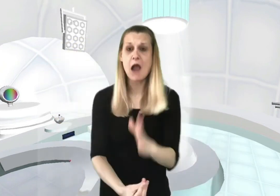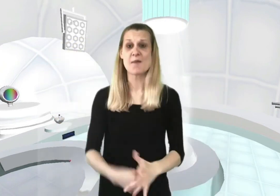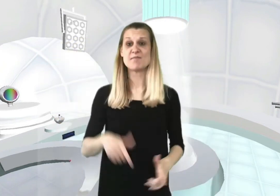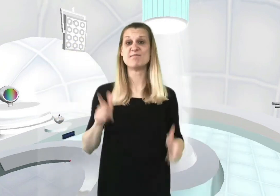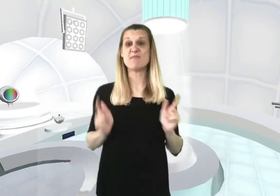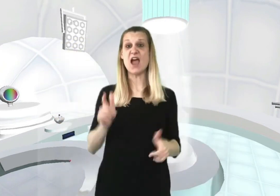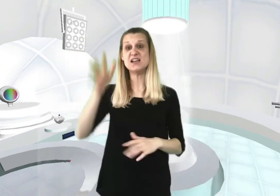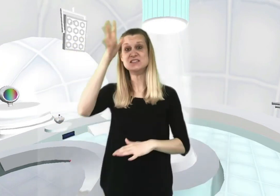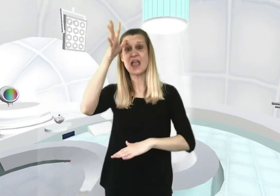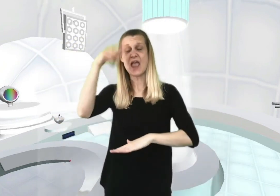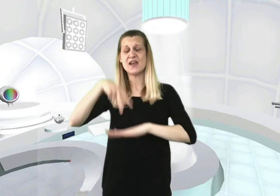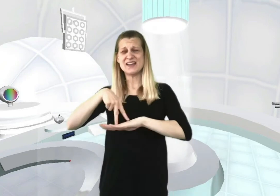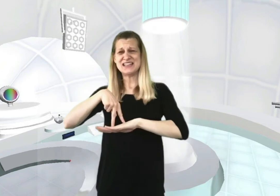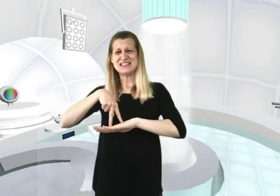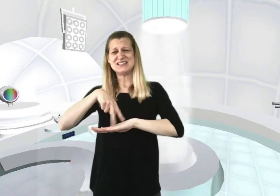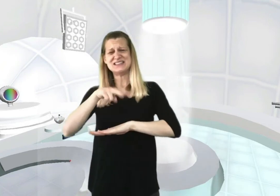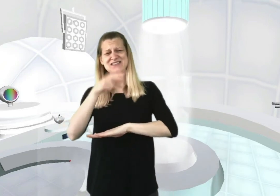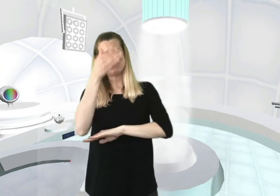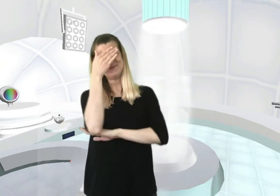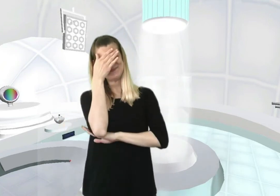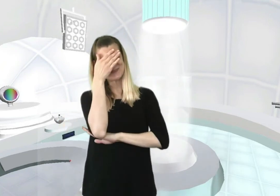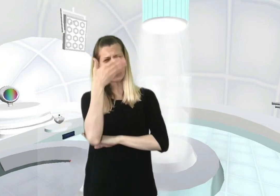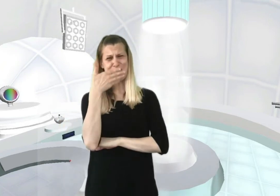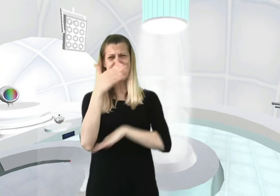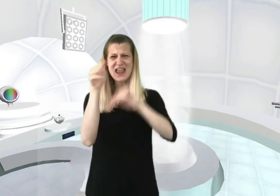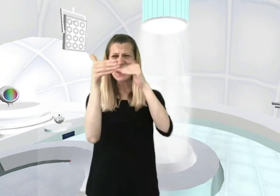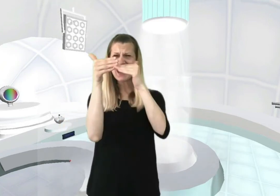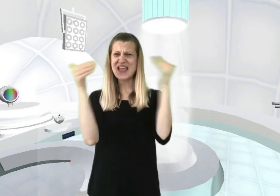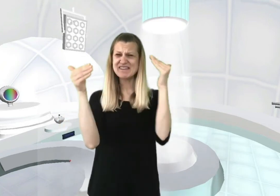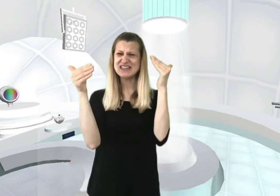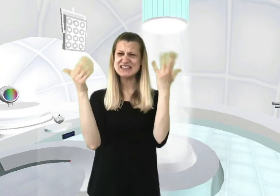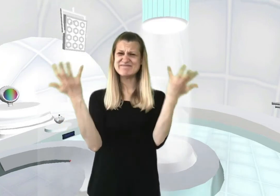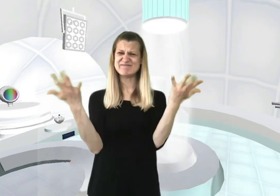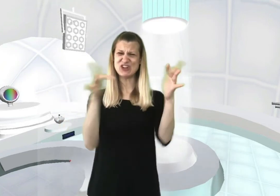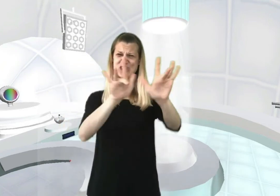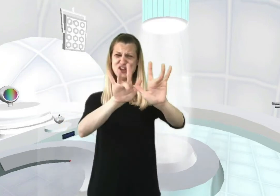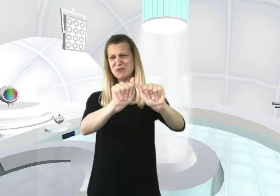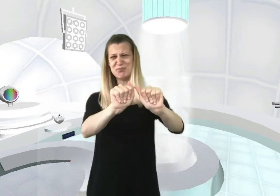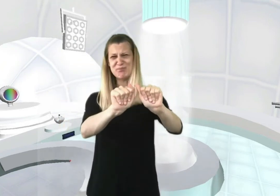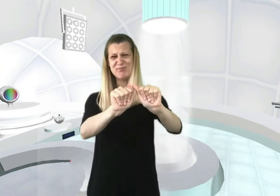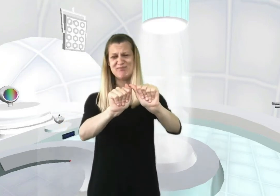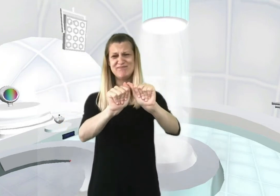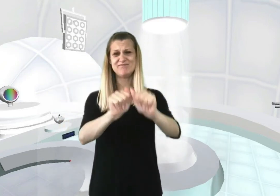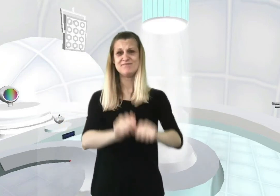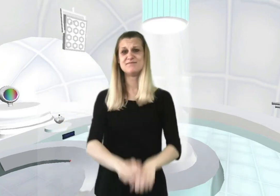"Great heavens, he has gone!" shouted Mr. Teavee.